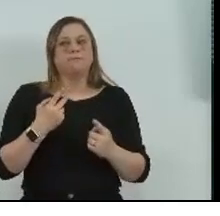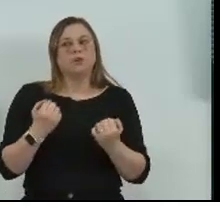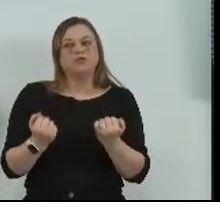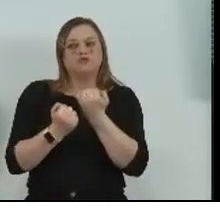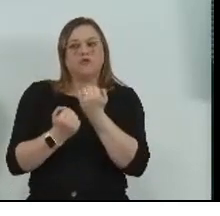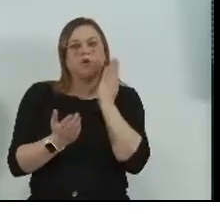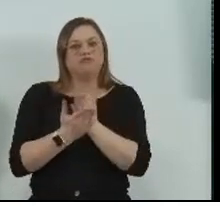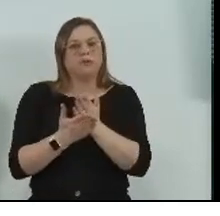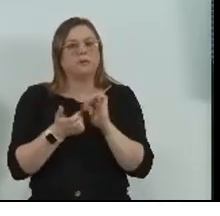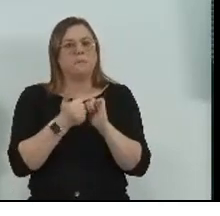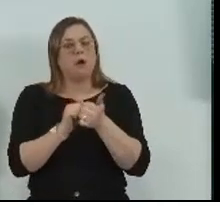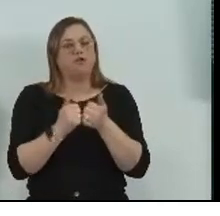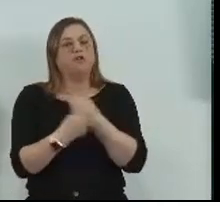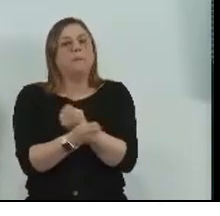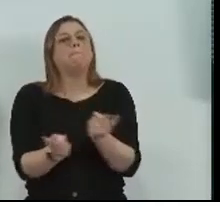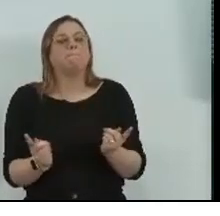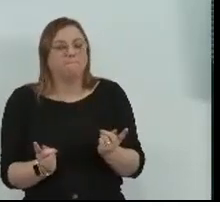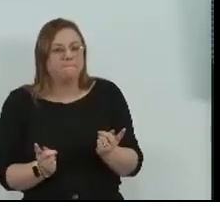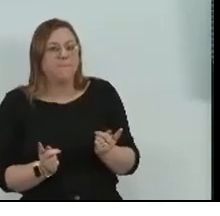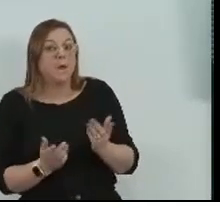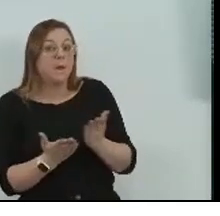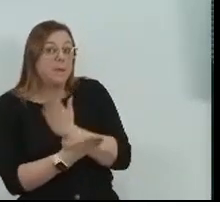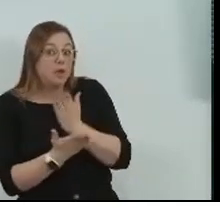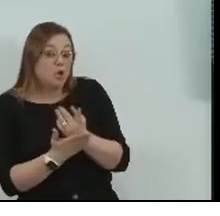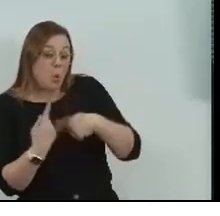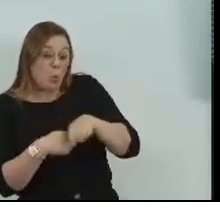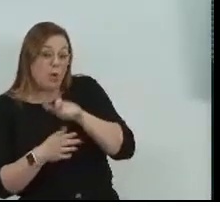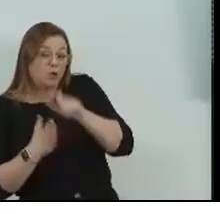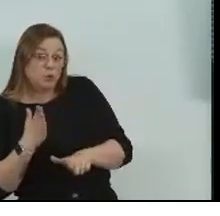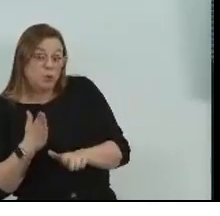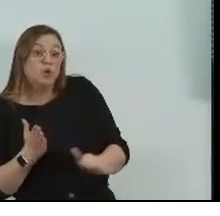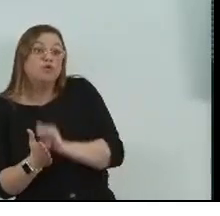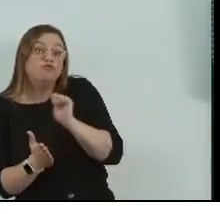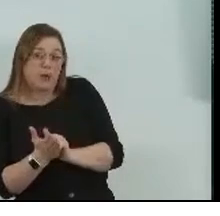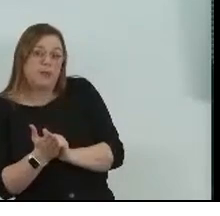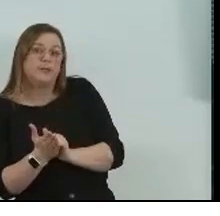trusted partnerships to make sure that what we're doing is the right thing.